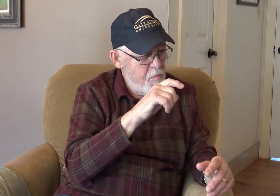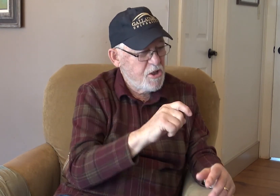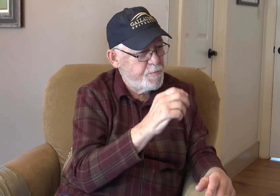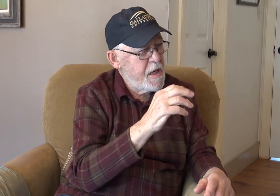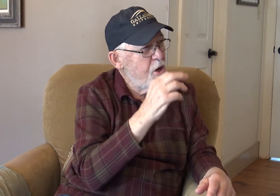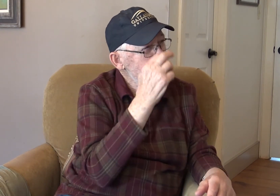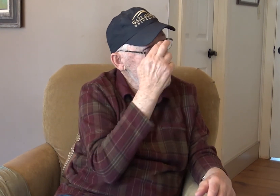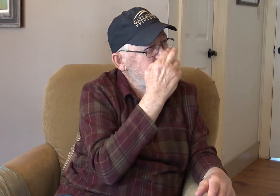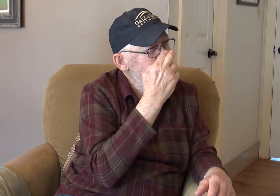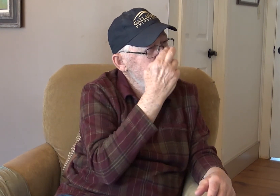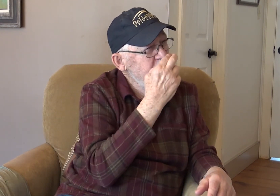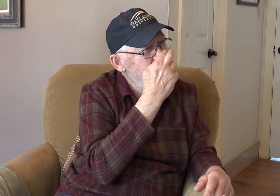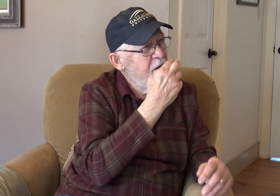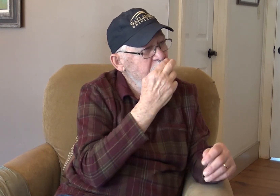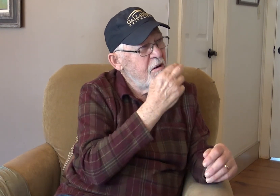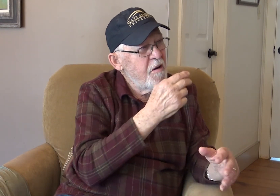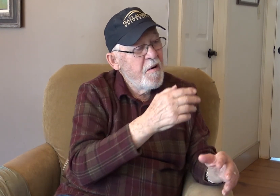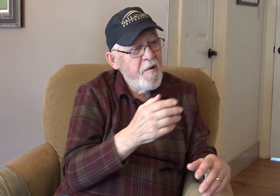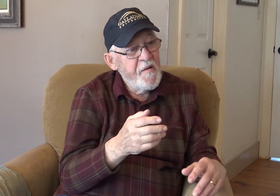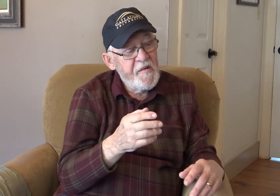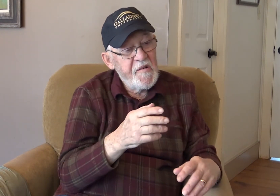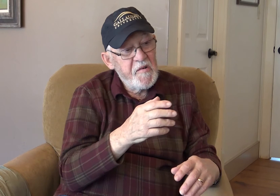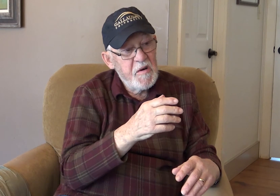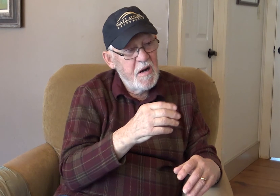There must be a reason.